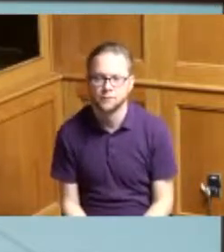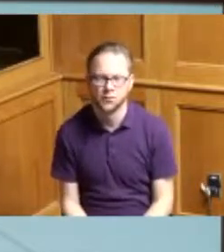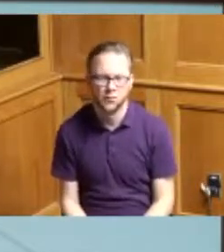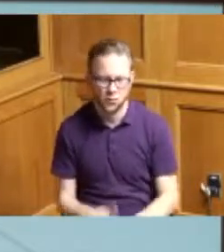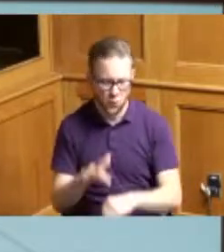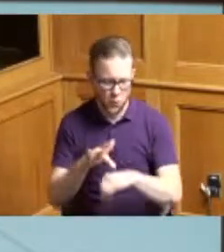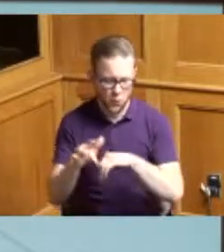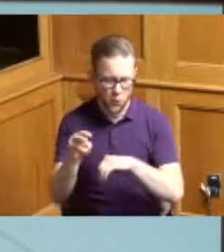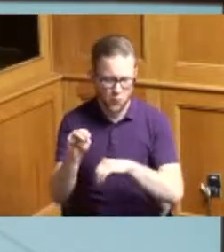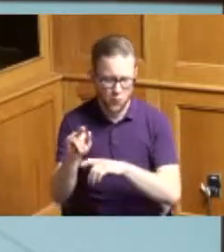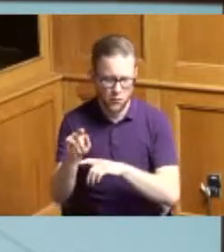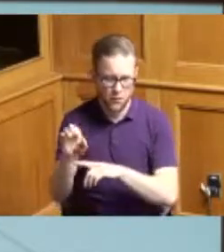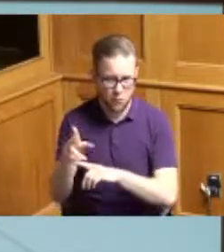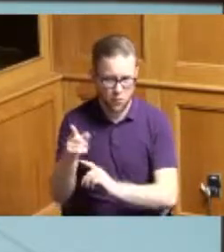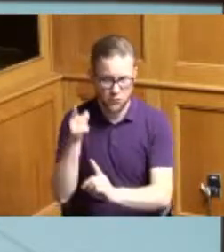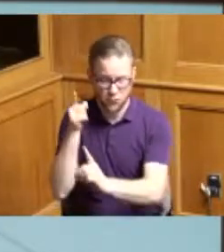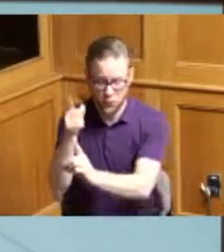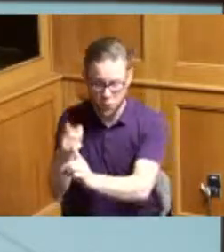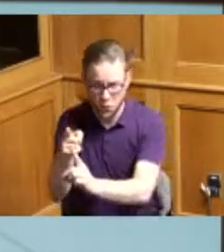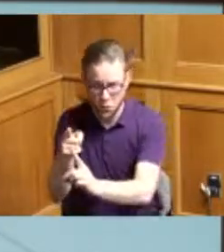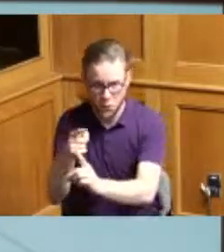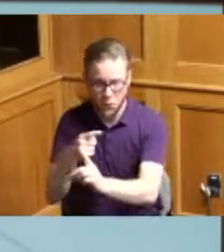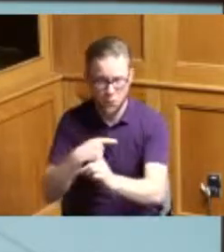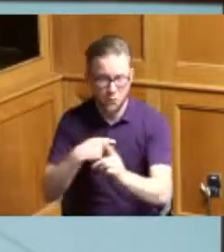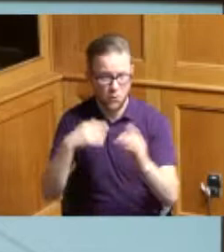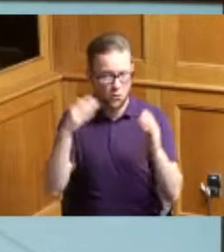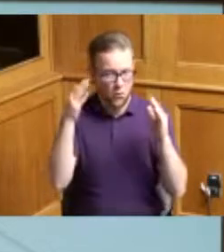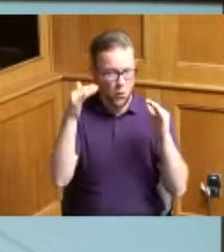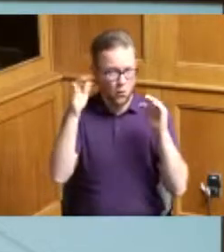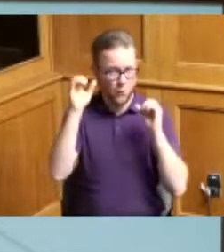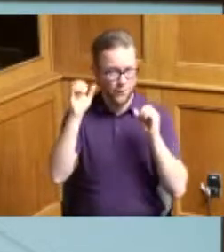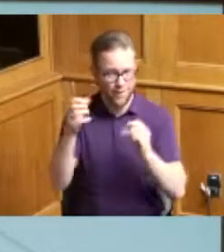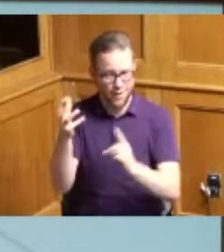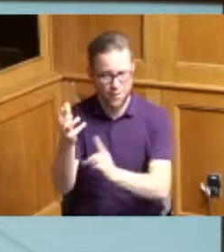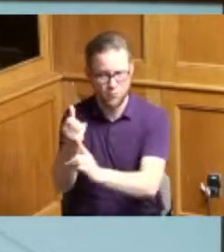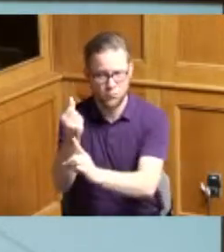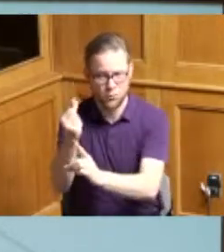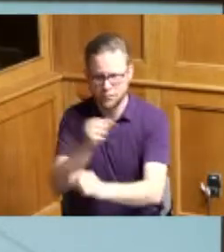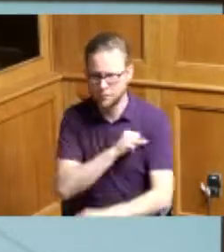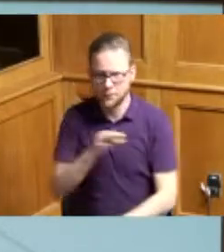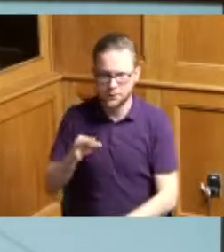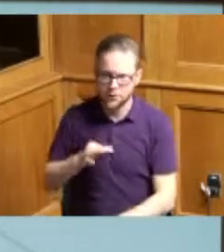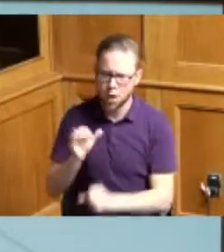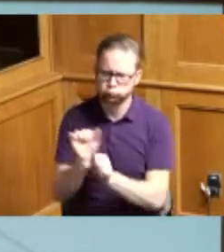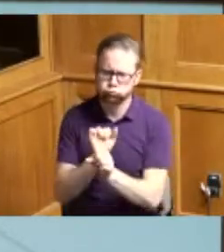target and I'm hopeful that we can get there we've staff have been working incredibly hard